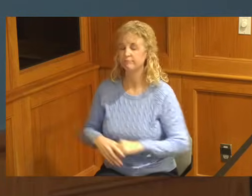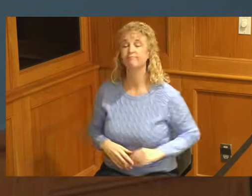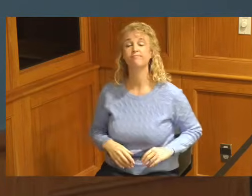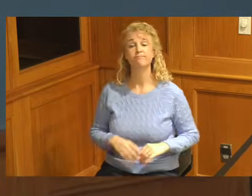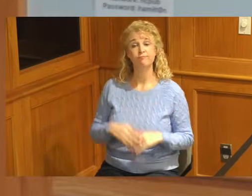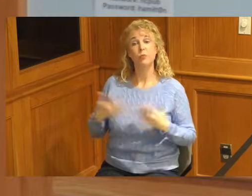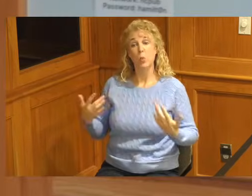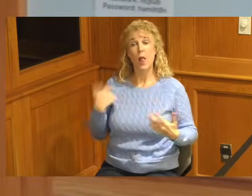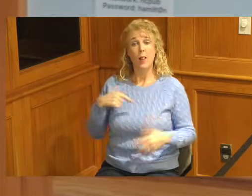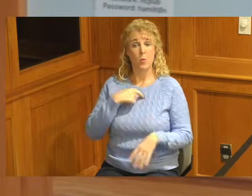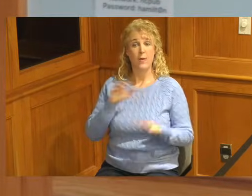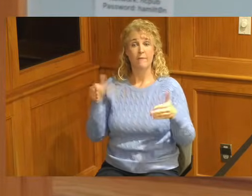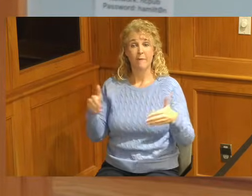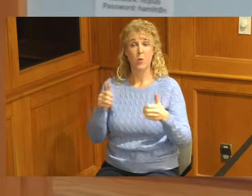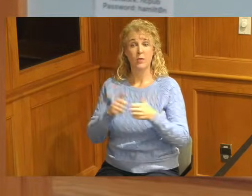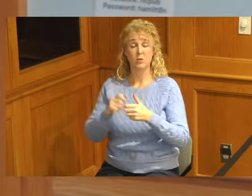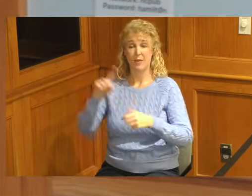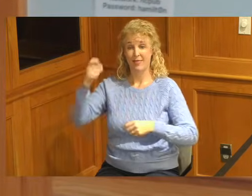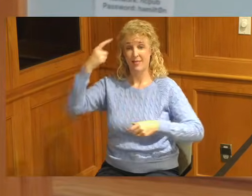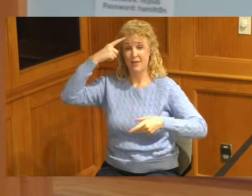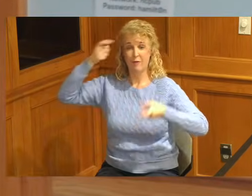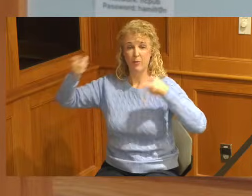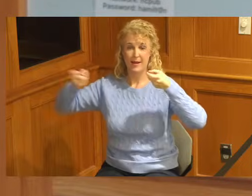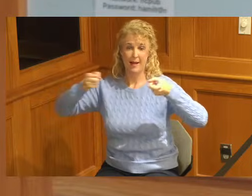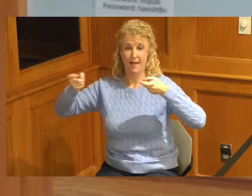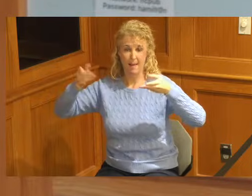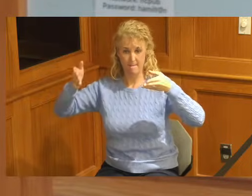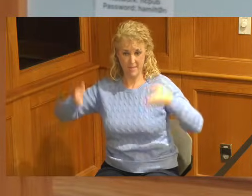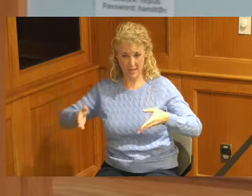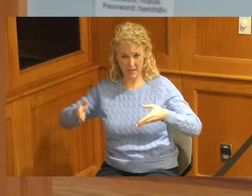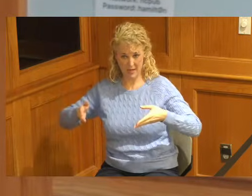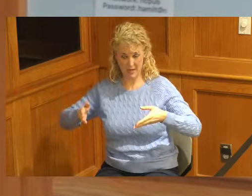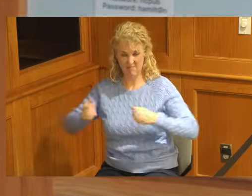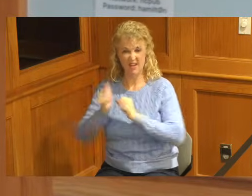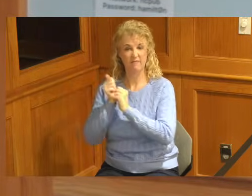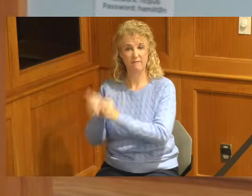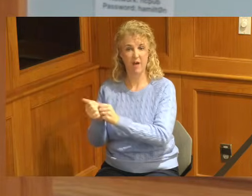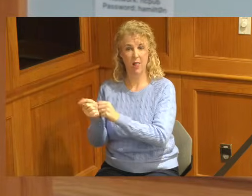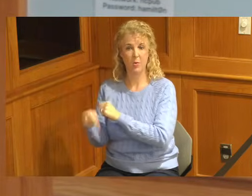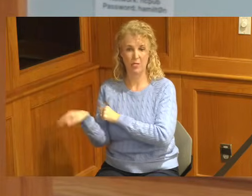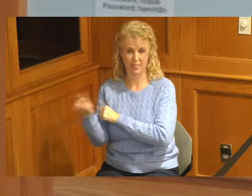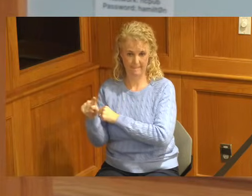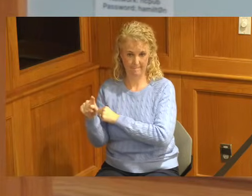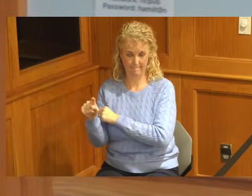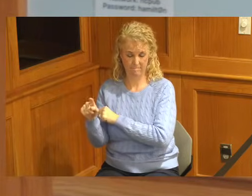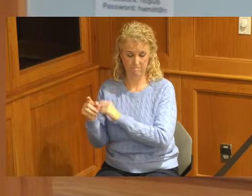we've been focused on the Administrations and then following their lead around whether you know they